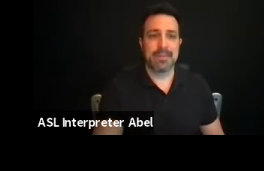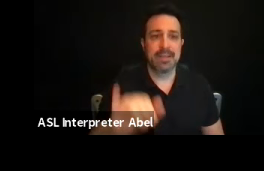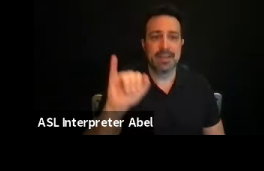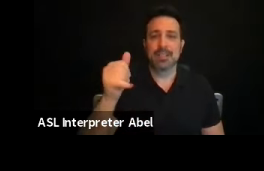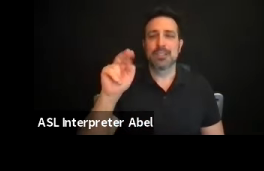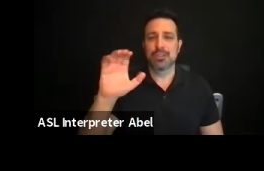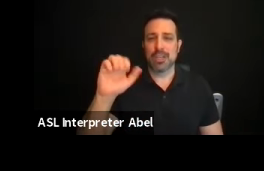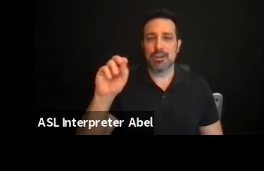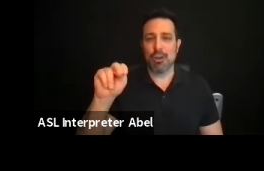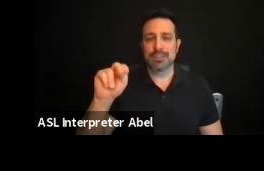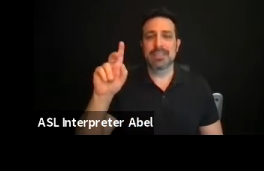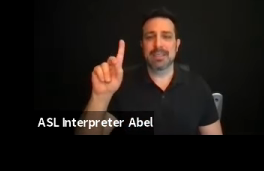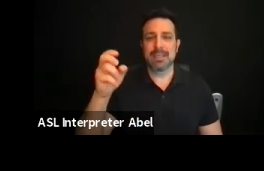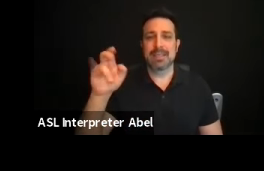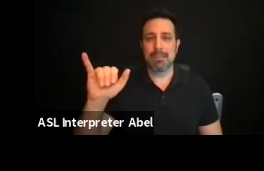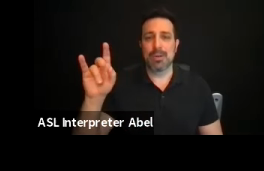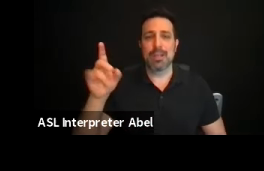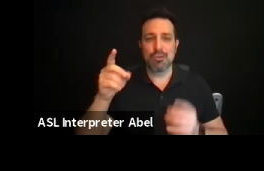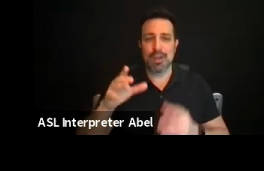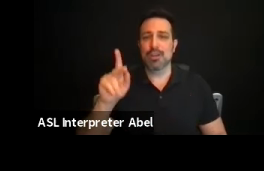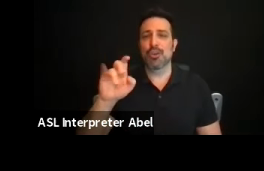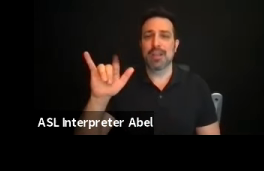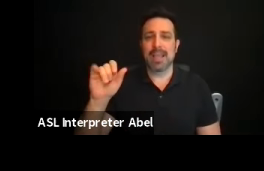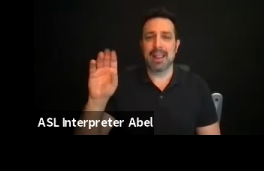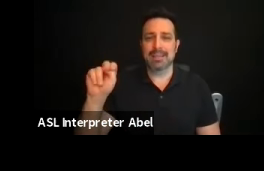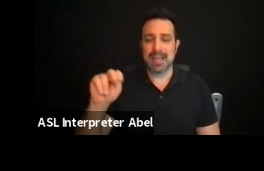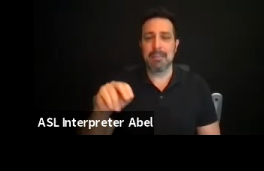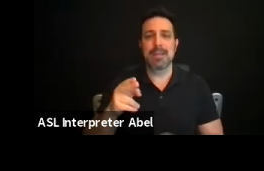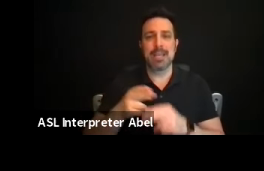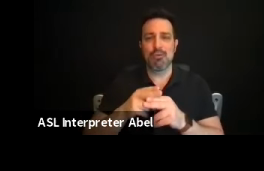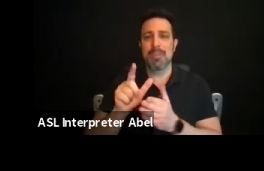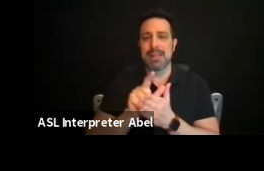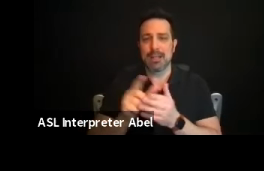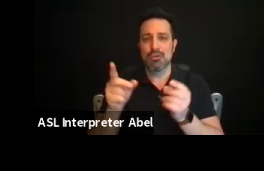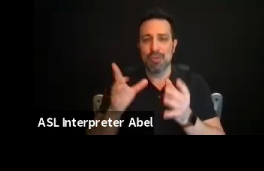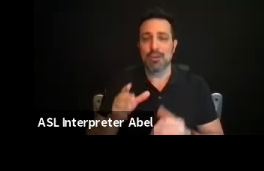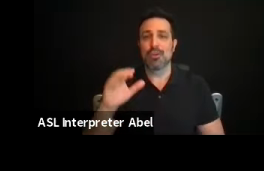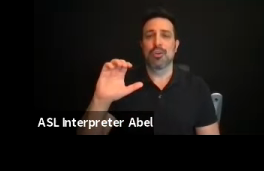to take time to introduce folks with us today. First I'd like to introduce the ACLU of Oregon